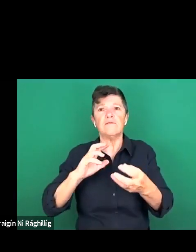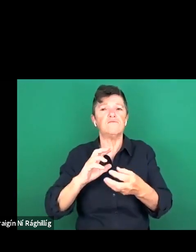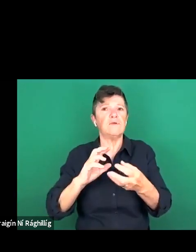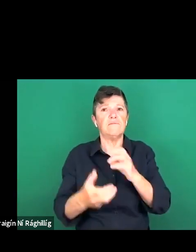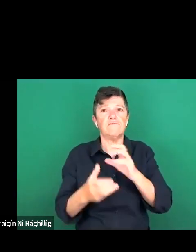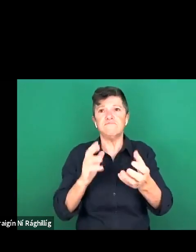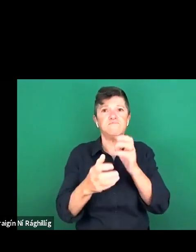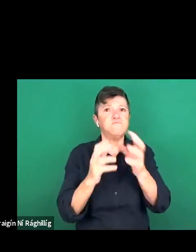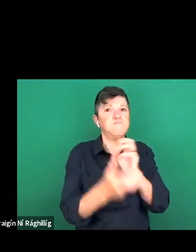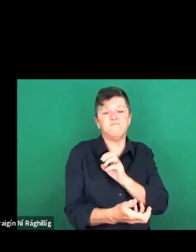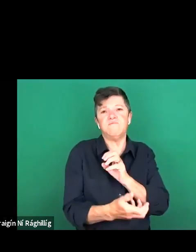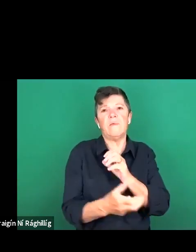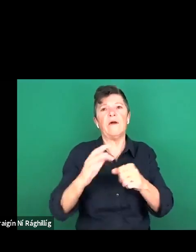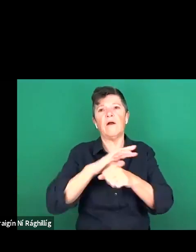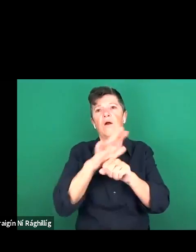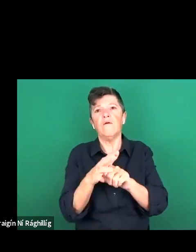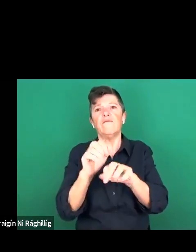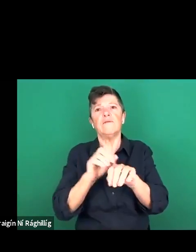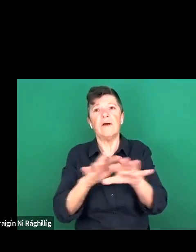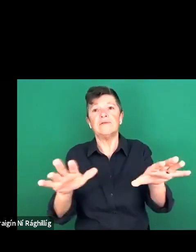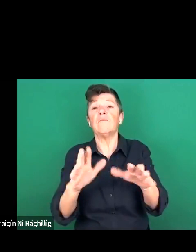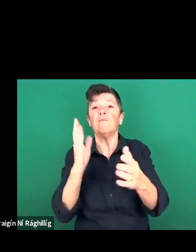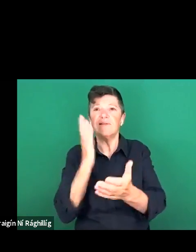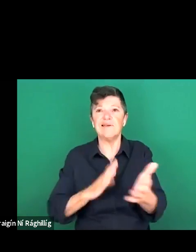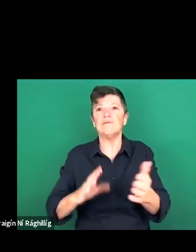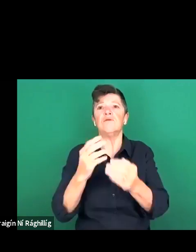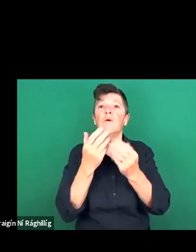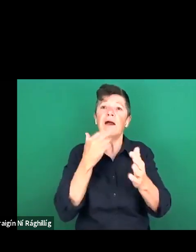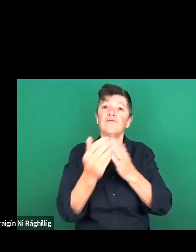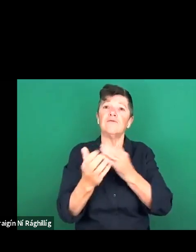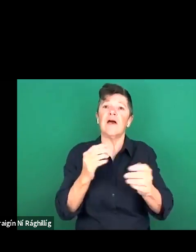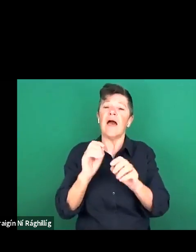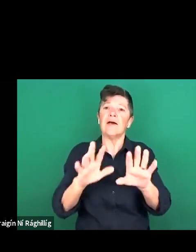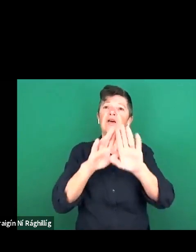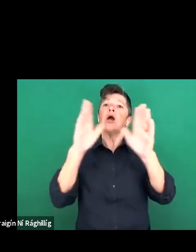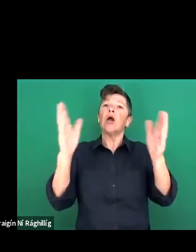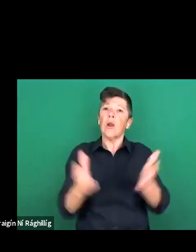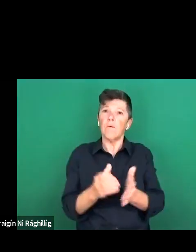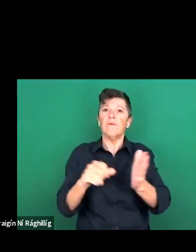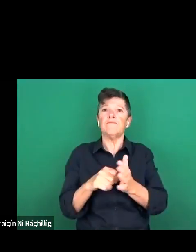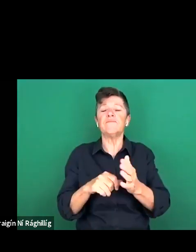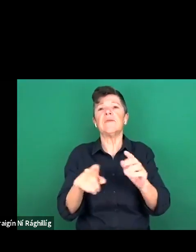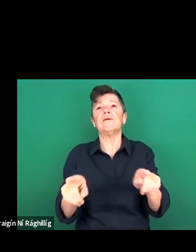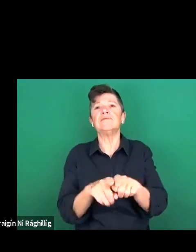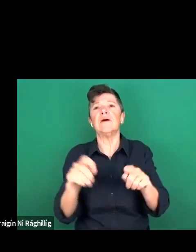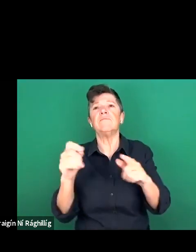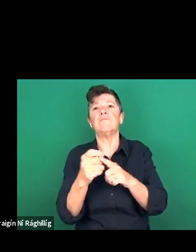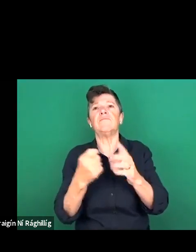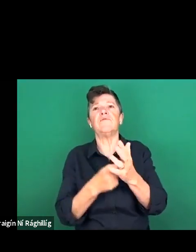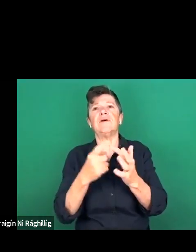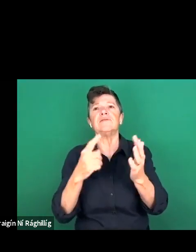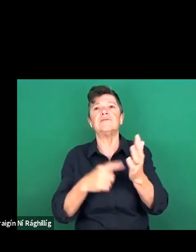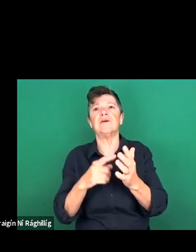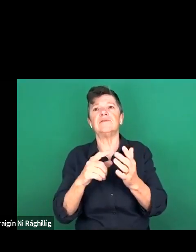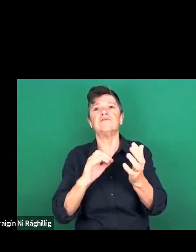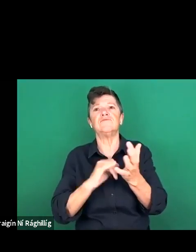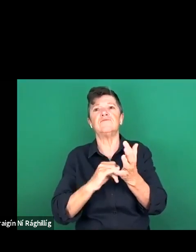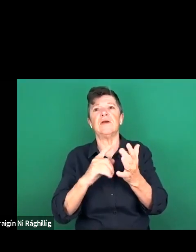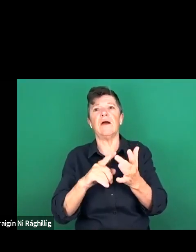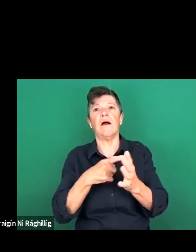movesments of possession . Further acknowledging the global gives us a different